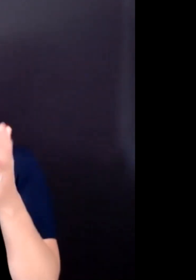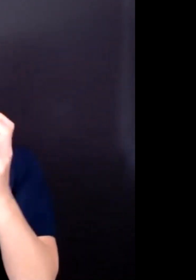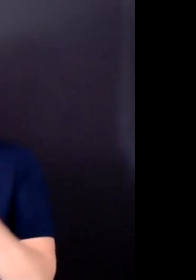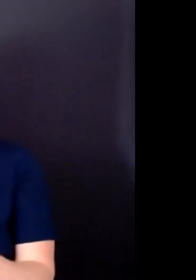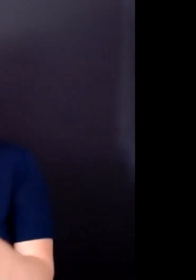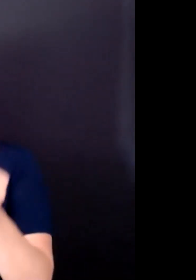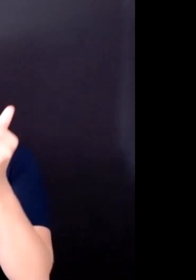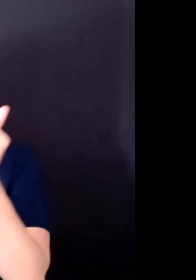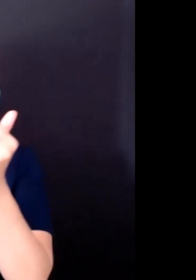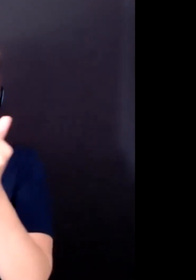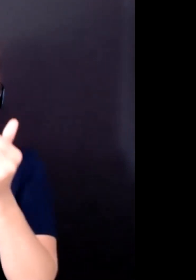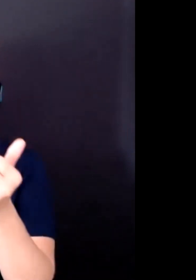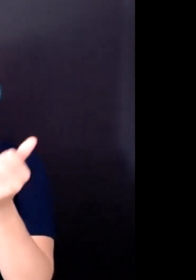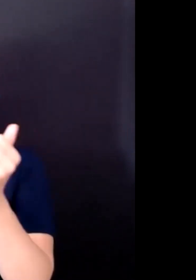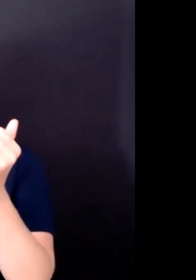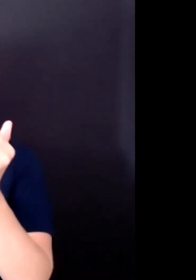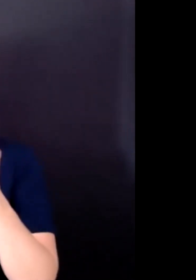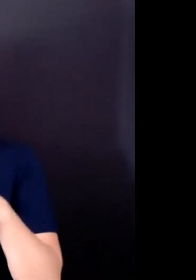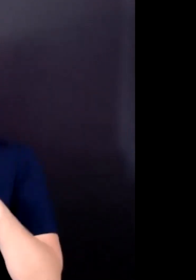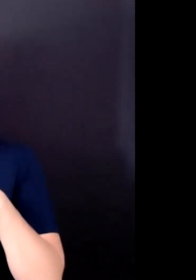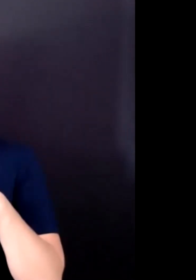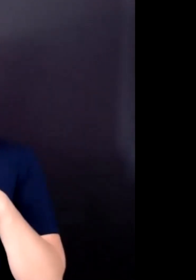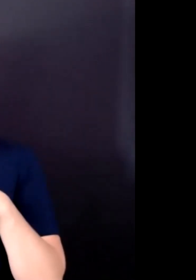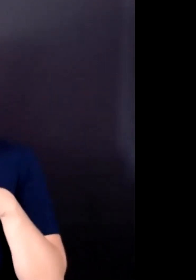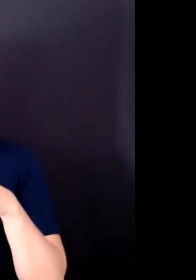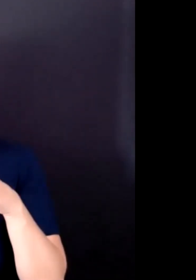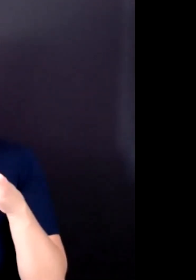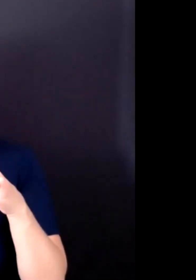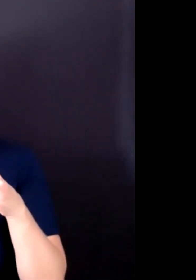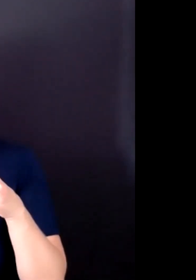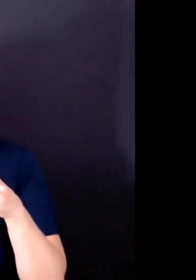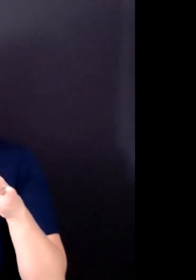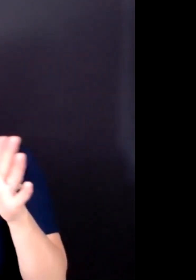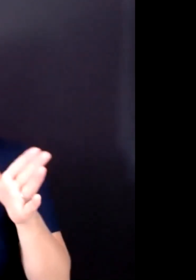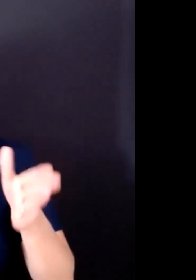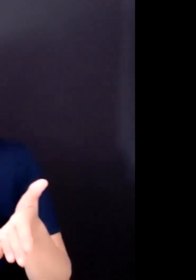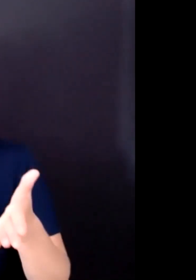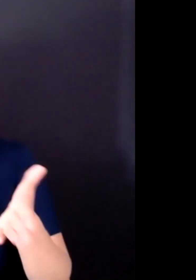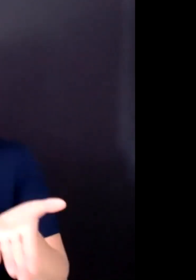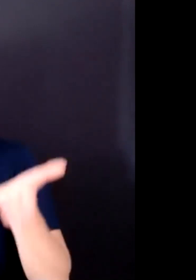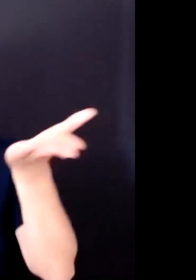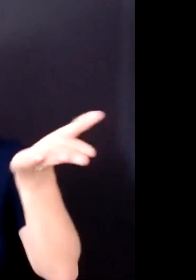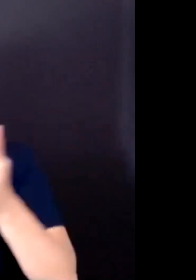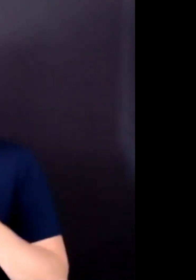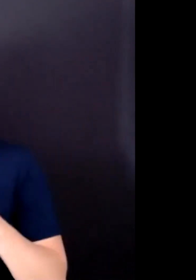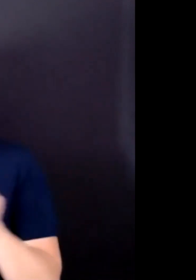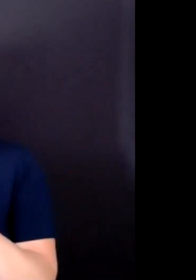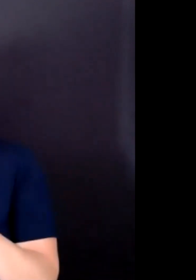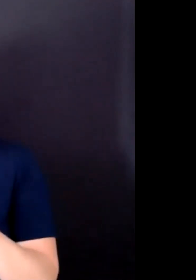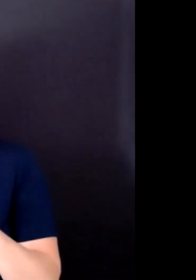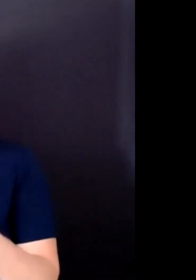that information technology is adapted and can be used with